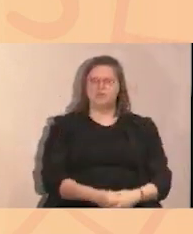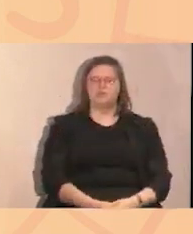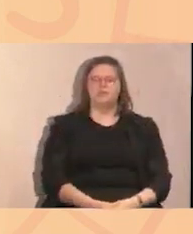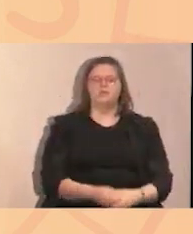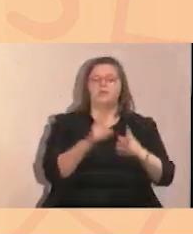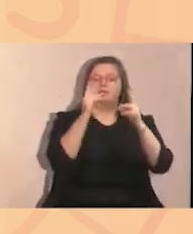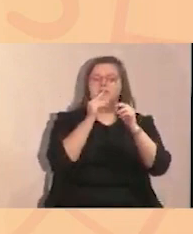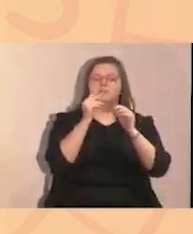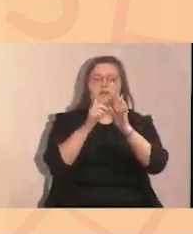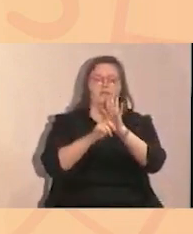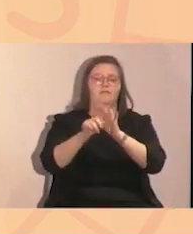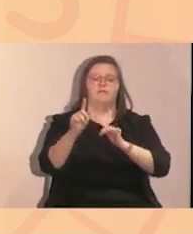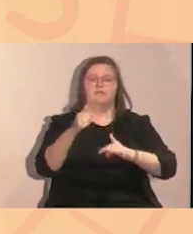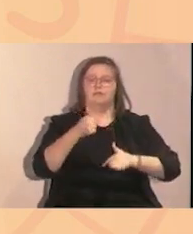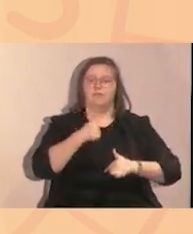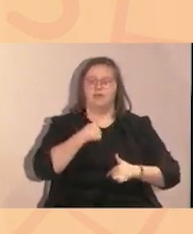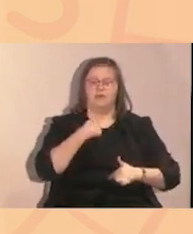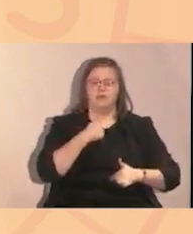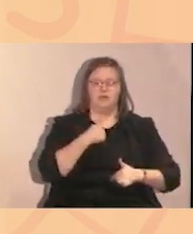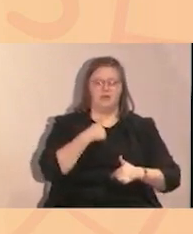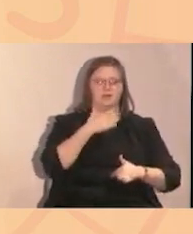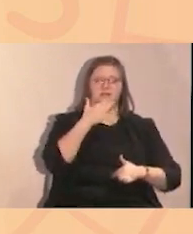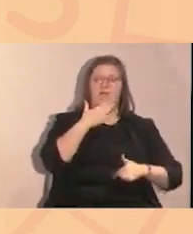Speak for me of warm summer nights, hot sunny days,